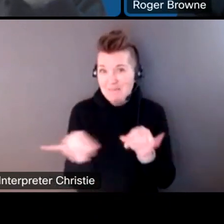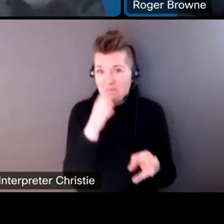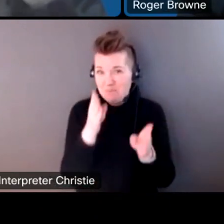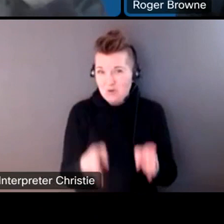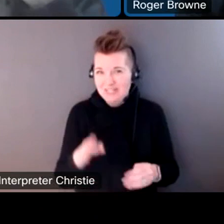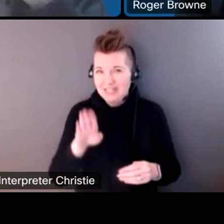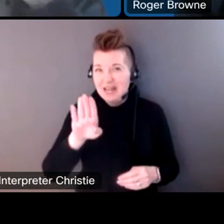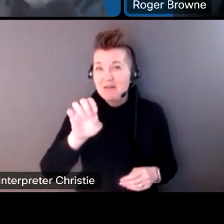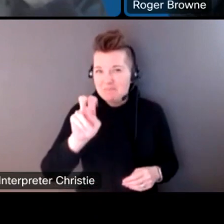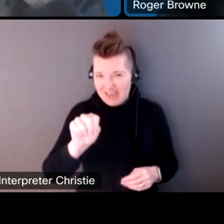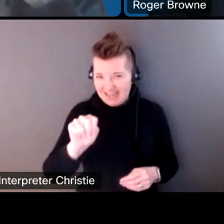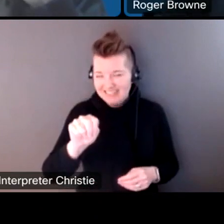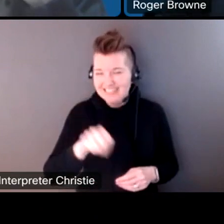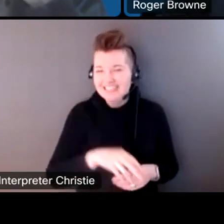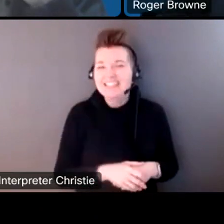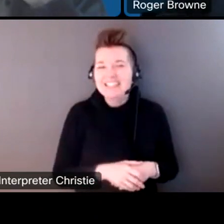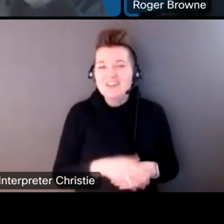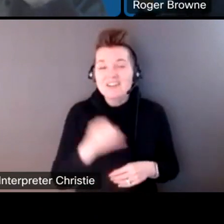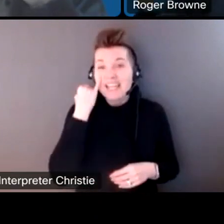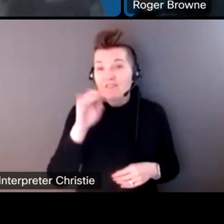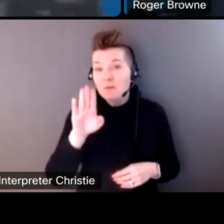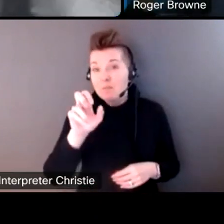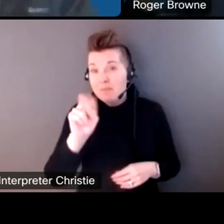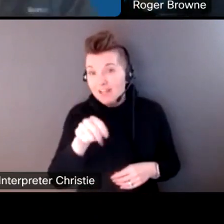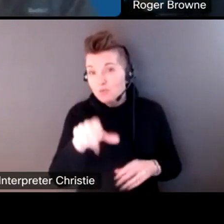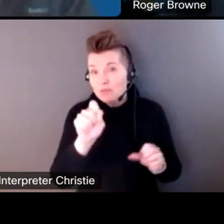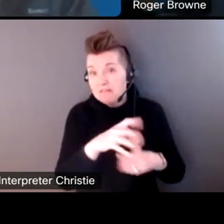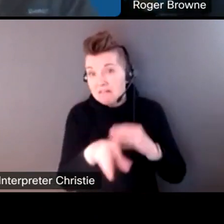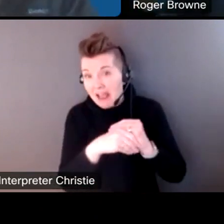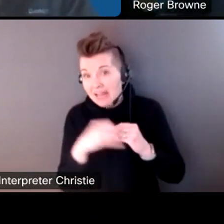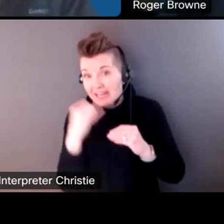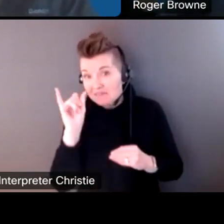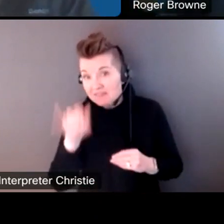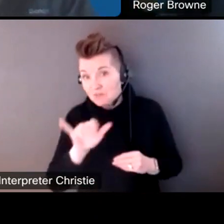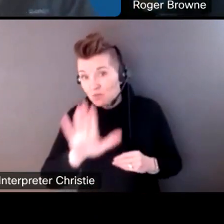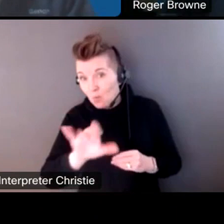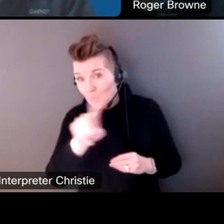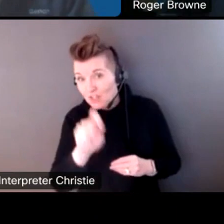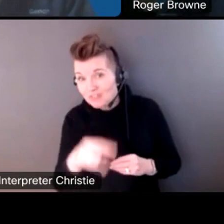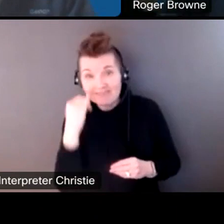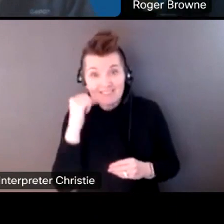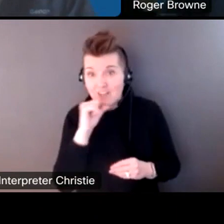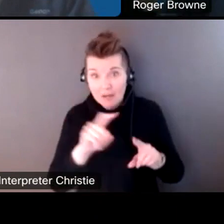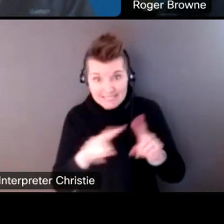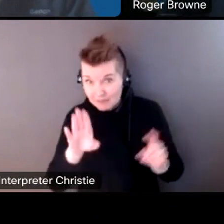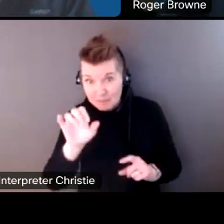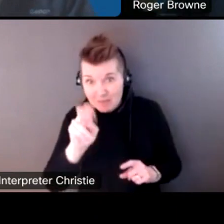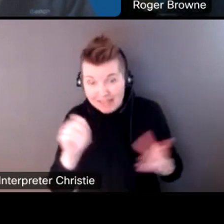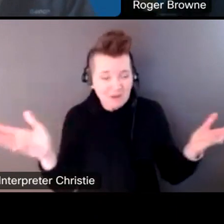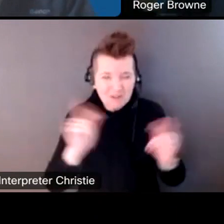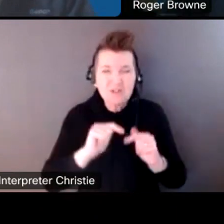I'll have staff address it. Then you can add to it. If not, you can ask your question next.